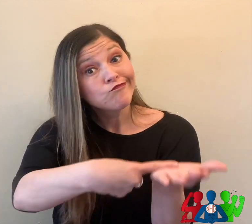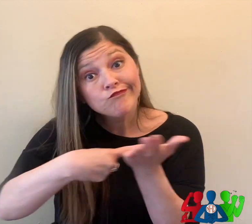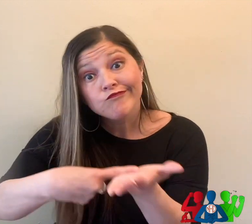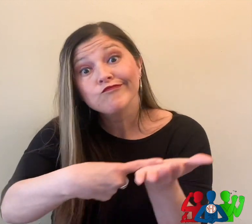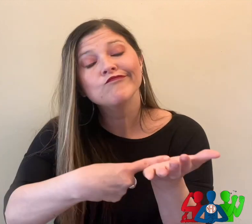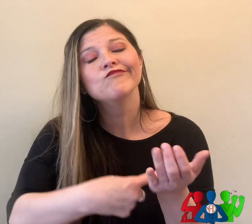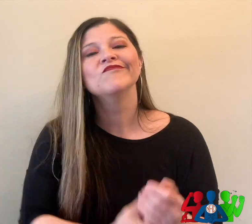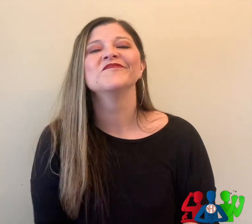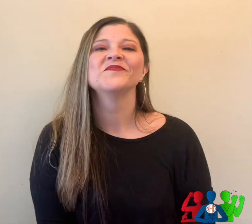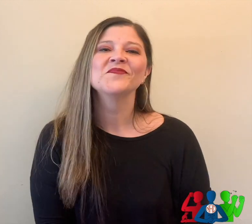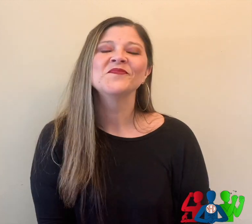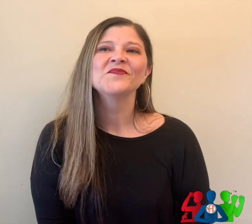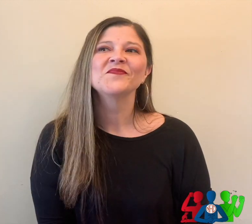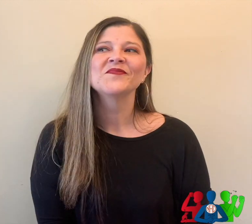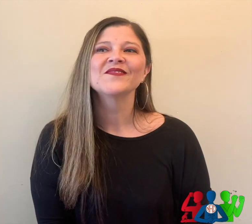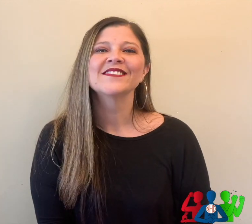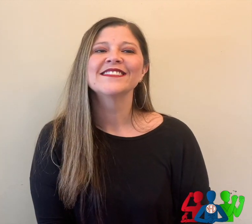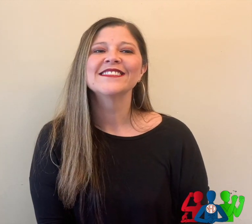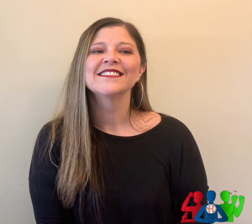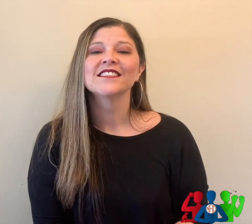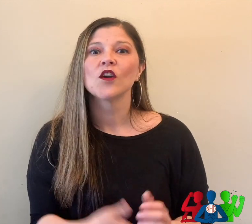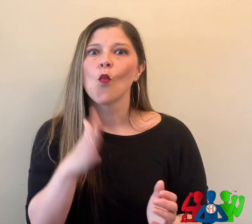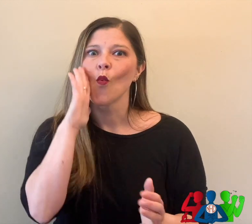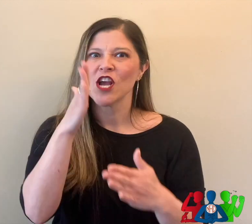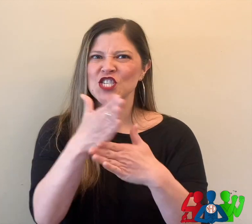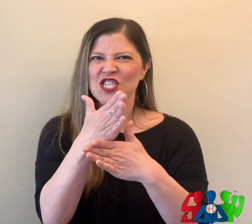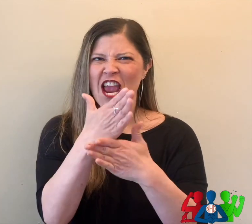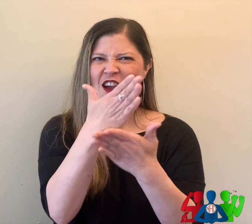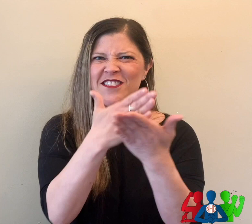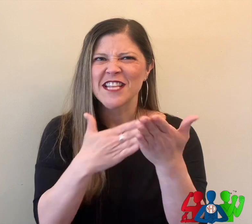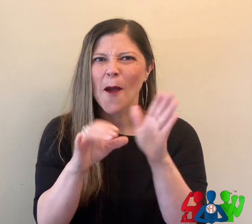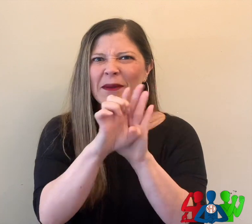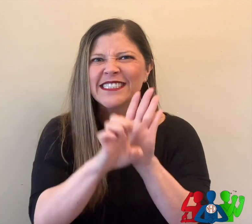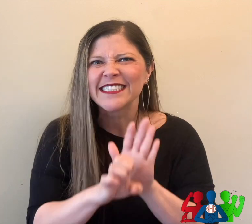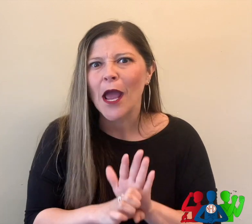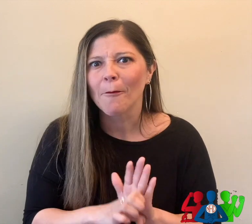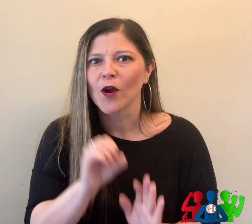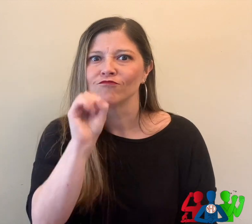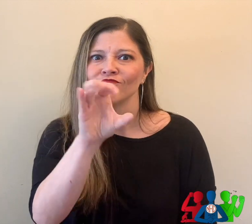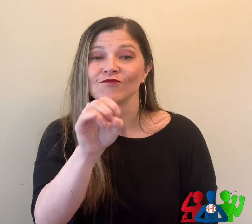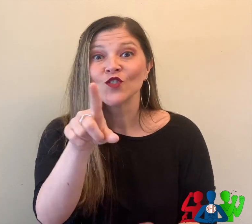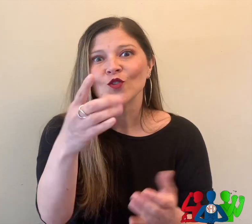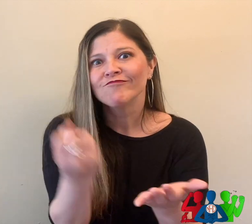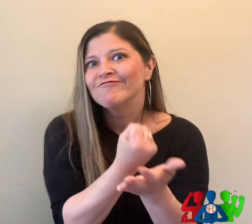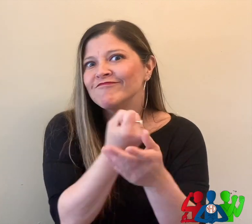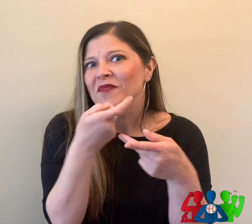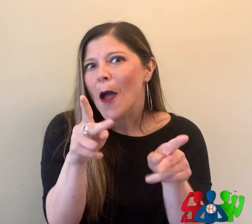During the group I do different activities and engage students in discussion. So I'll share